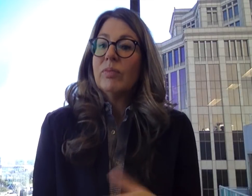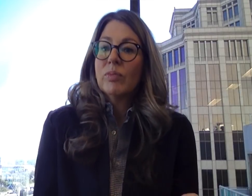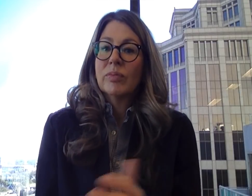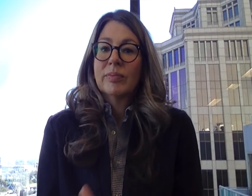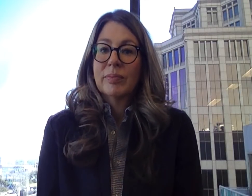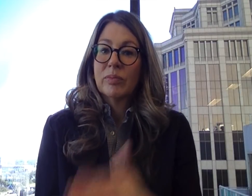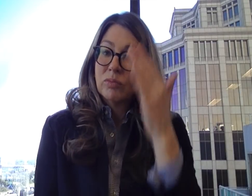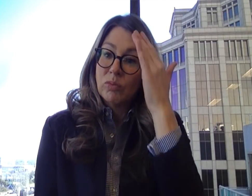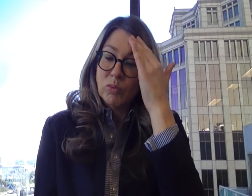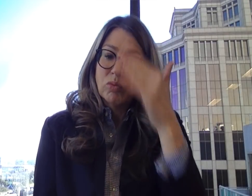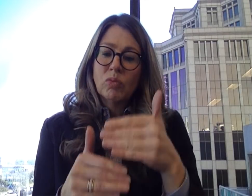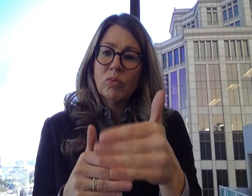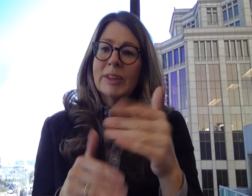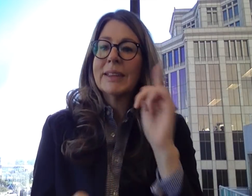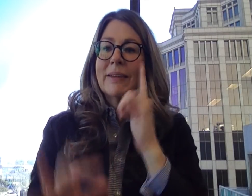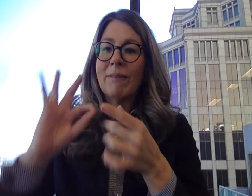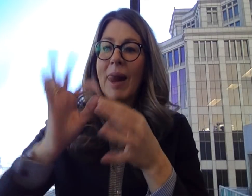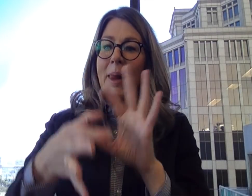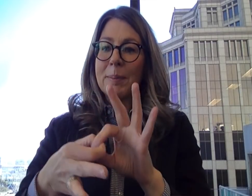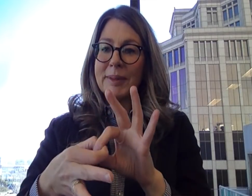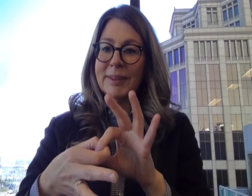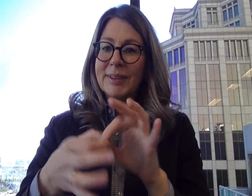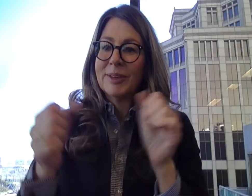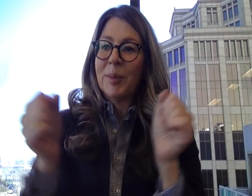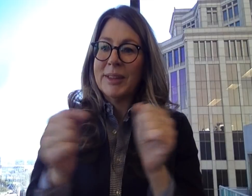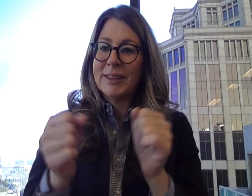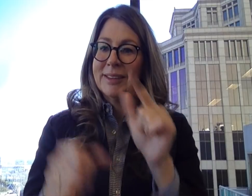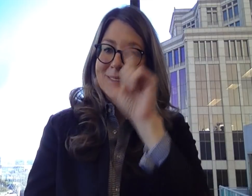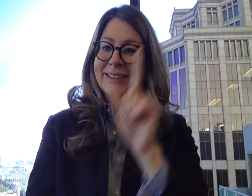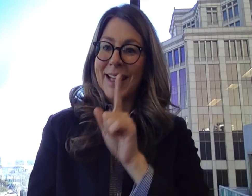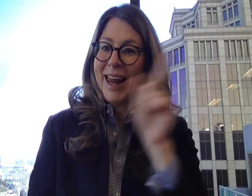of the hosting agreement for our next Winter Deaflympics in Italy,